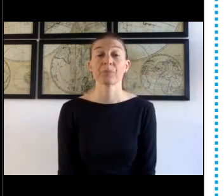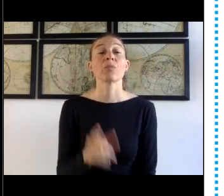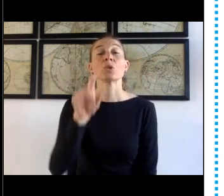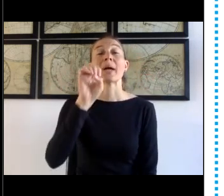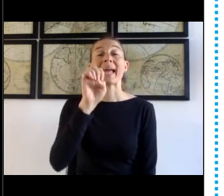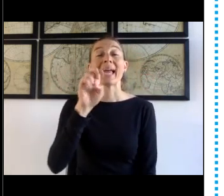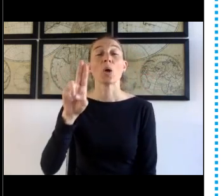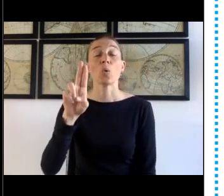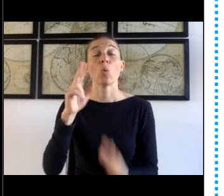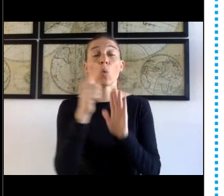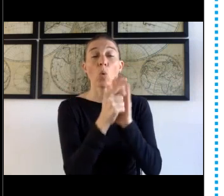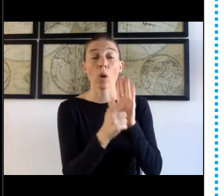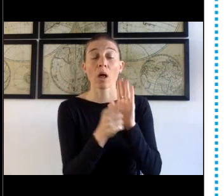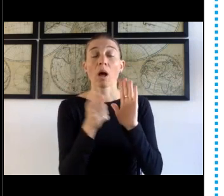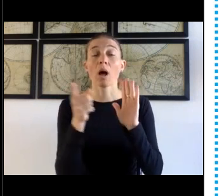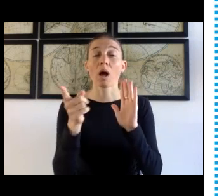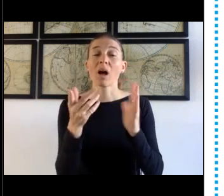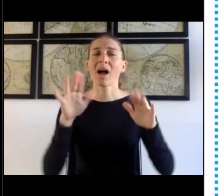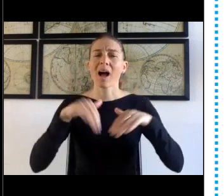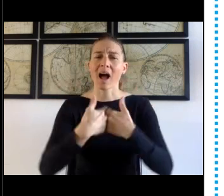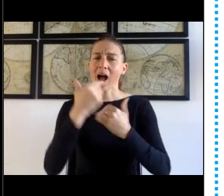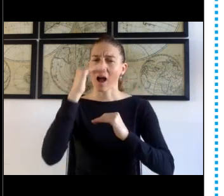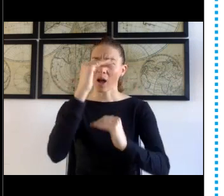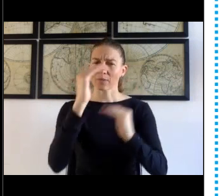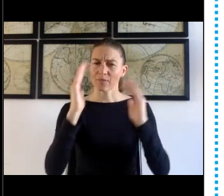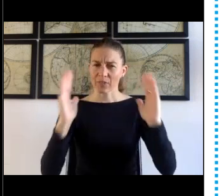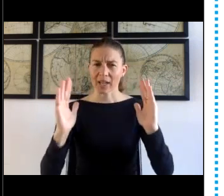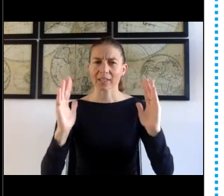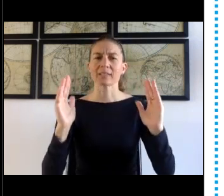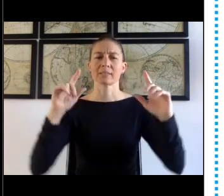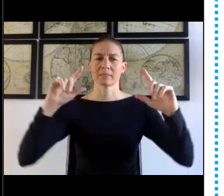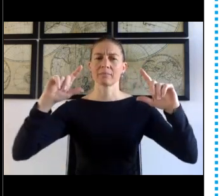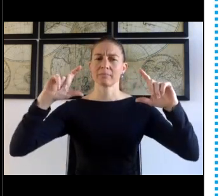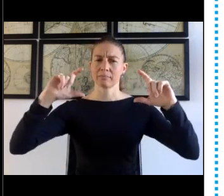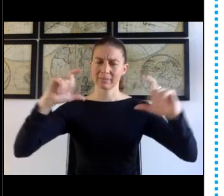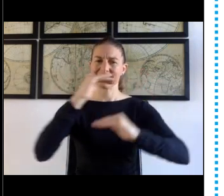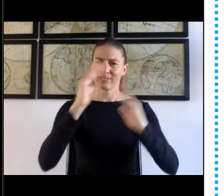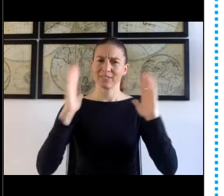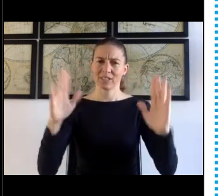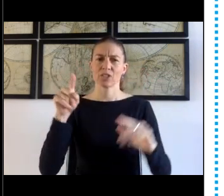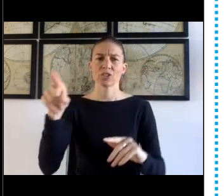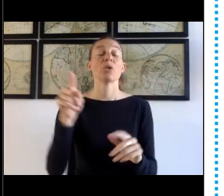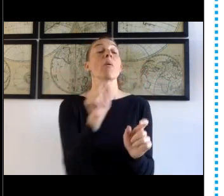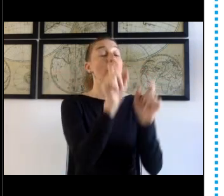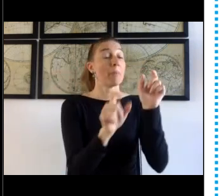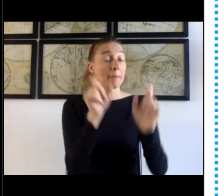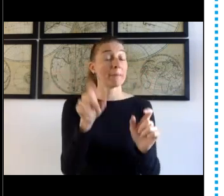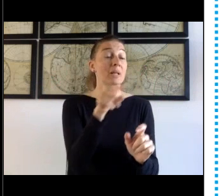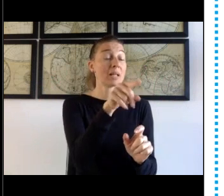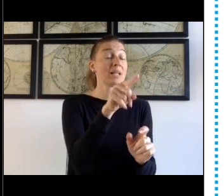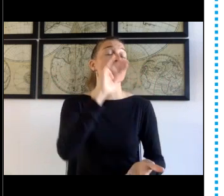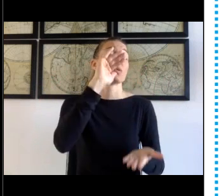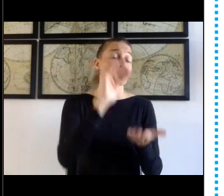rights of disabled persons and persons with reduced mobility. This can include persons with temporary reduced mobility